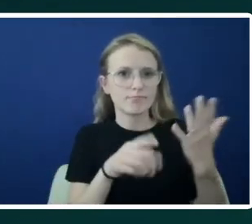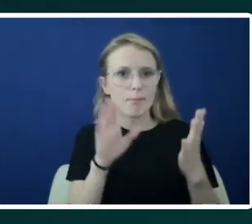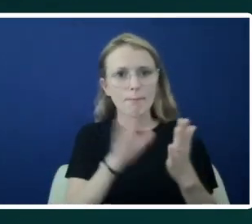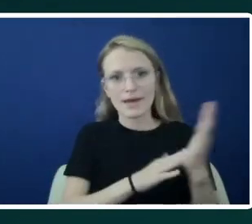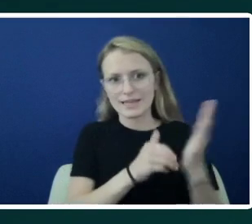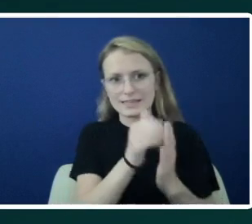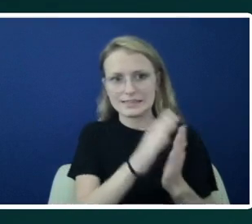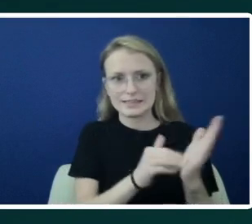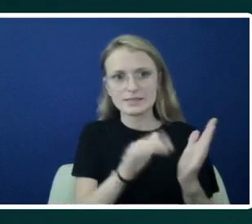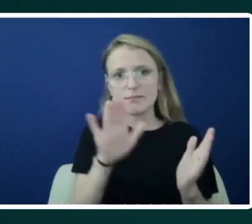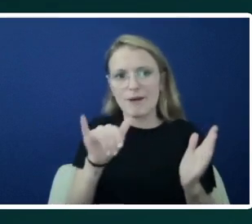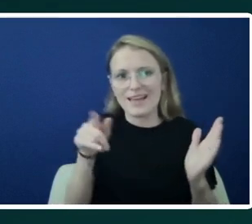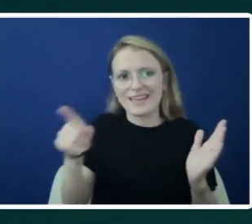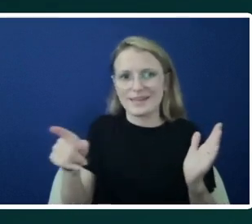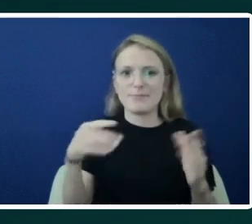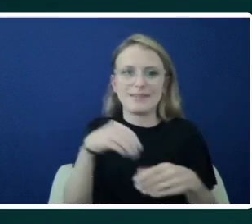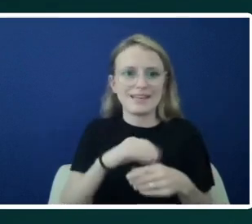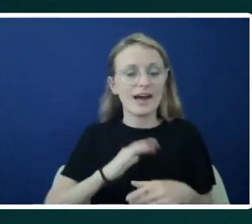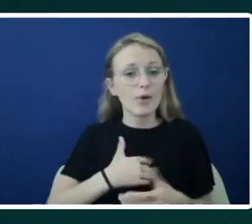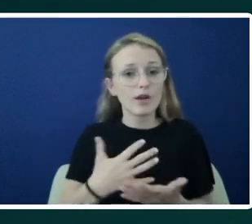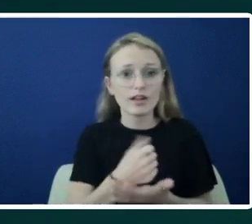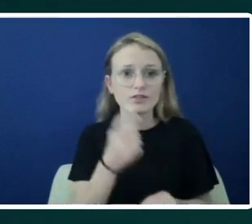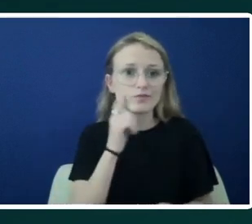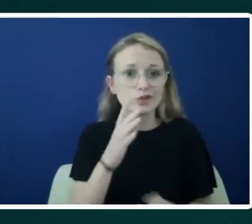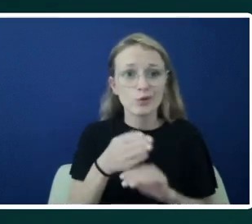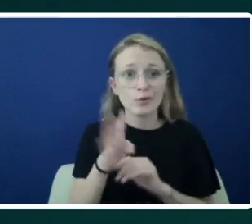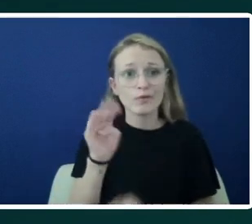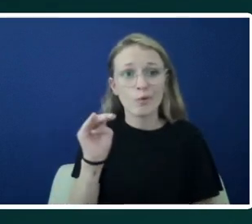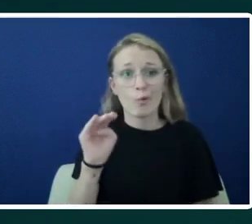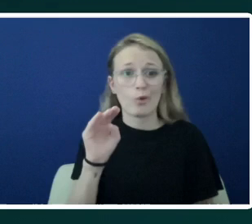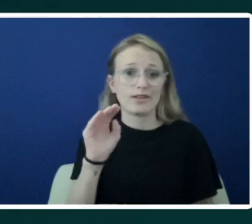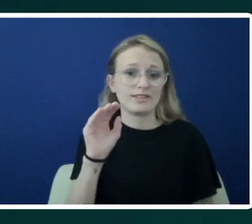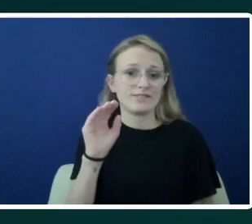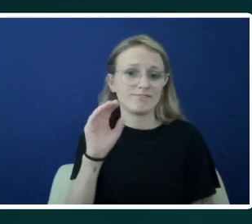40-plus years that had been donated by one of his students, William Buckner,